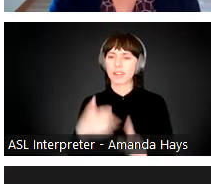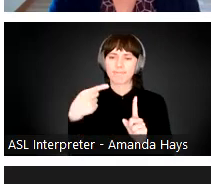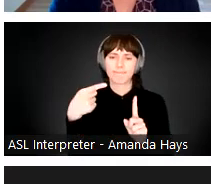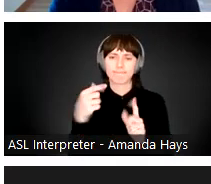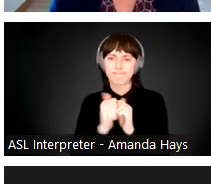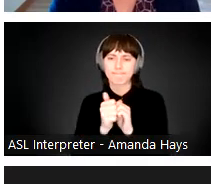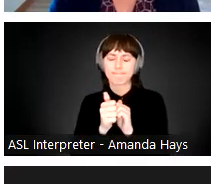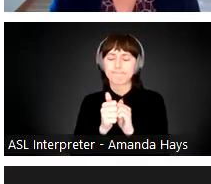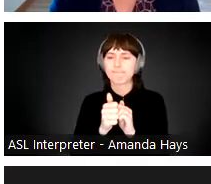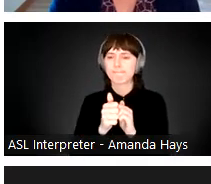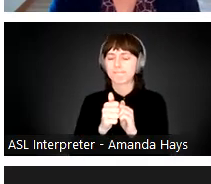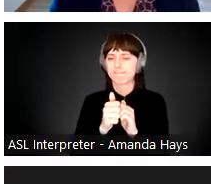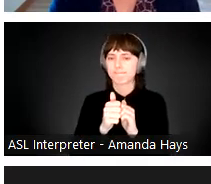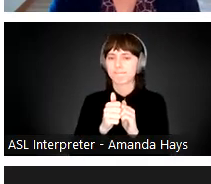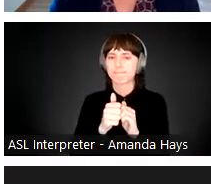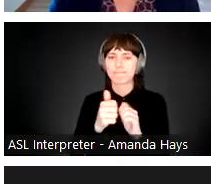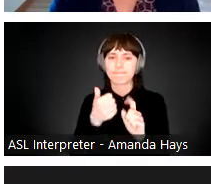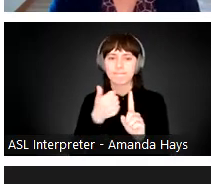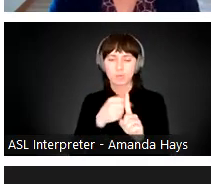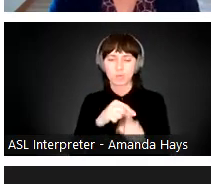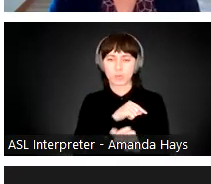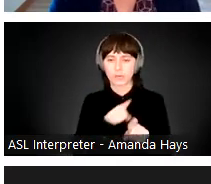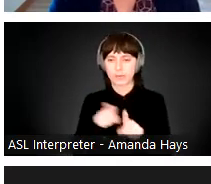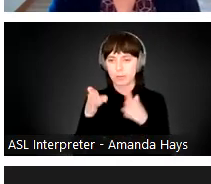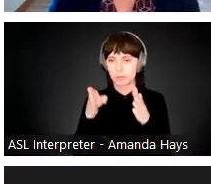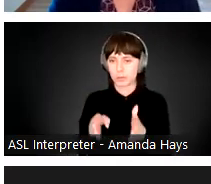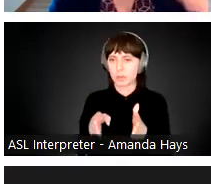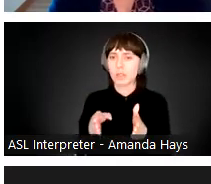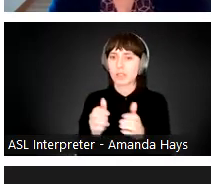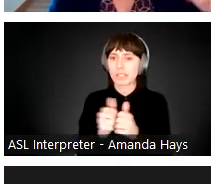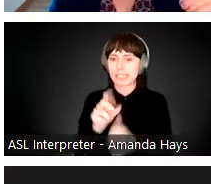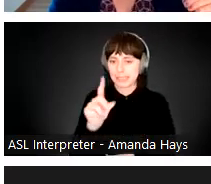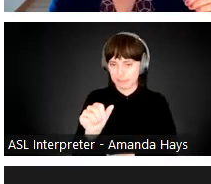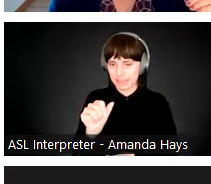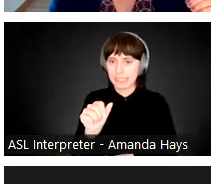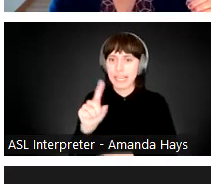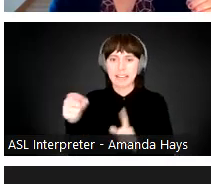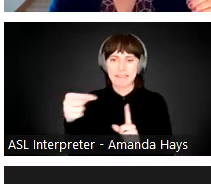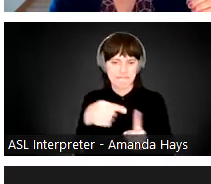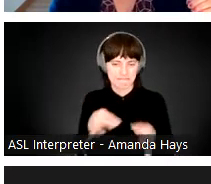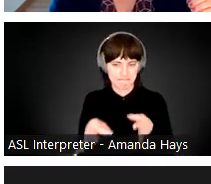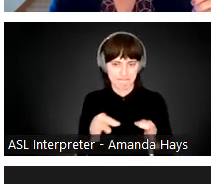you have one or more major life activities impacted. And I have included